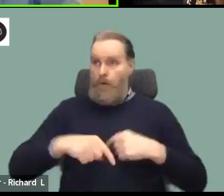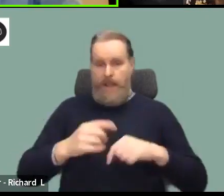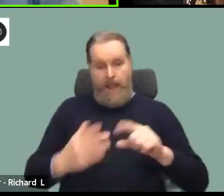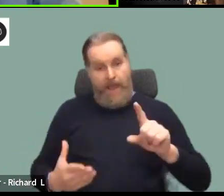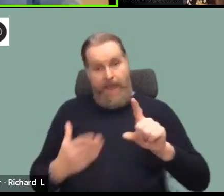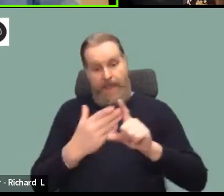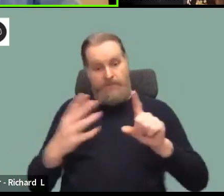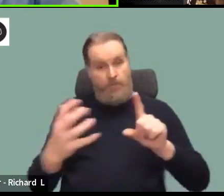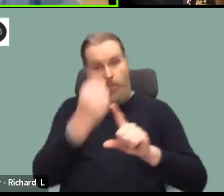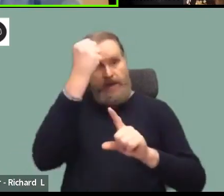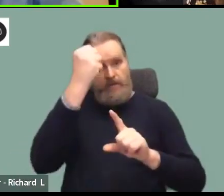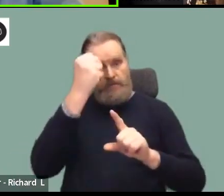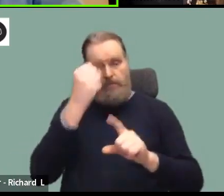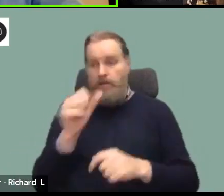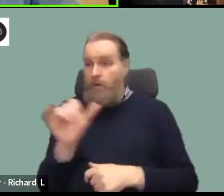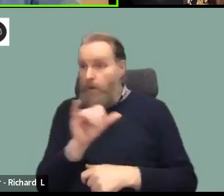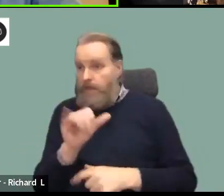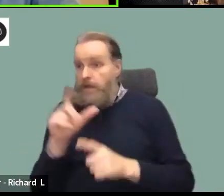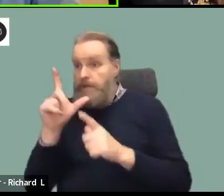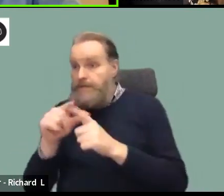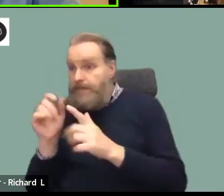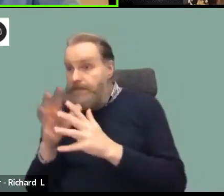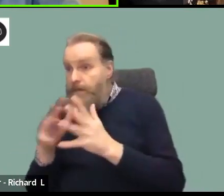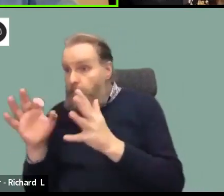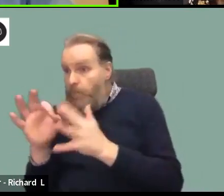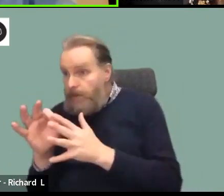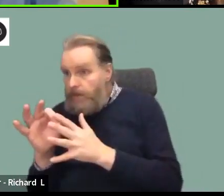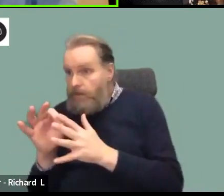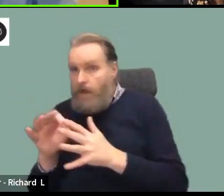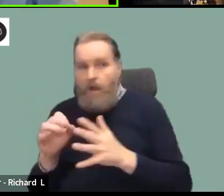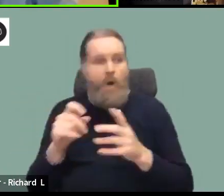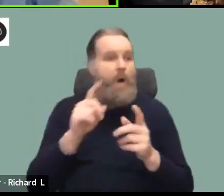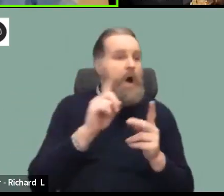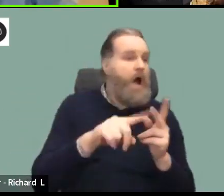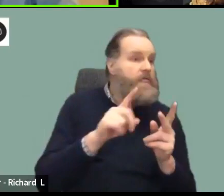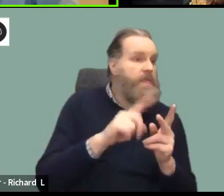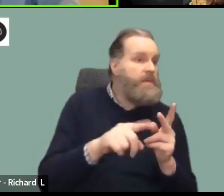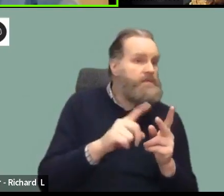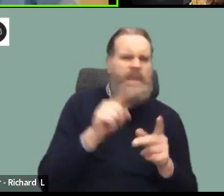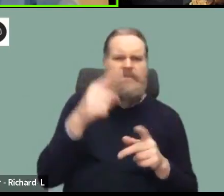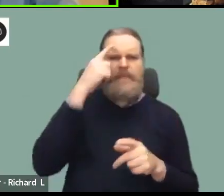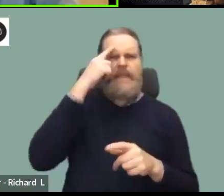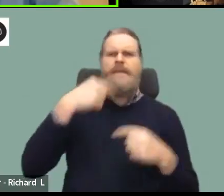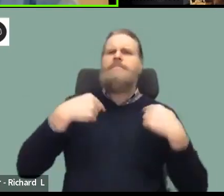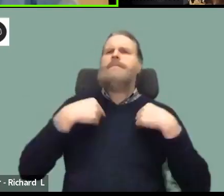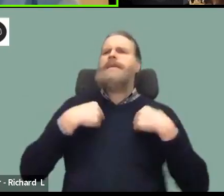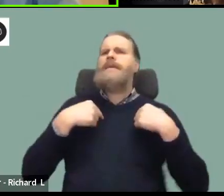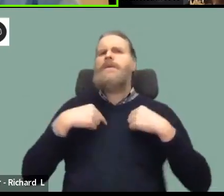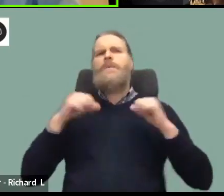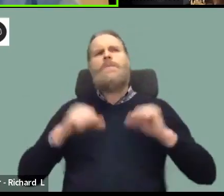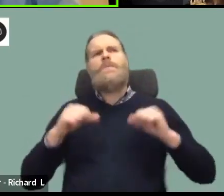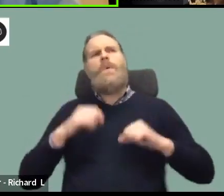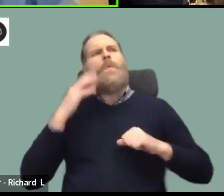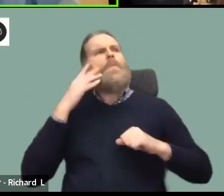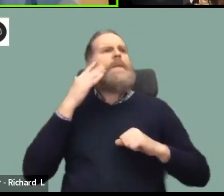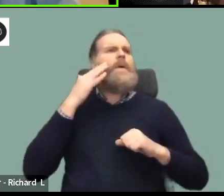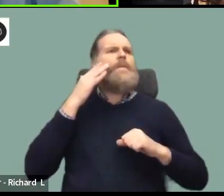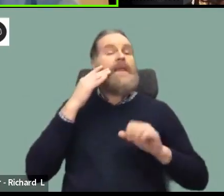that it's a strategy to. o win. And I hope that o win. And I hope that people whether it's in dWP or any other whether it's in dWP or any other part of the Union thinking why are we out yet.